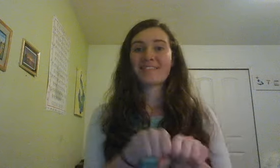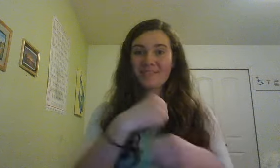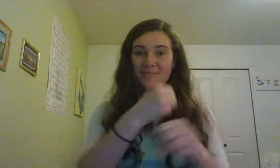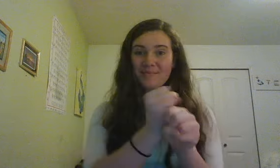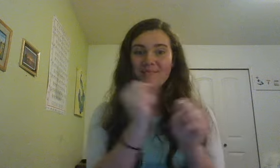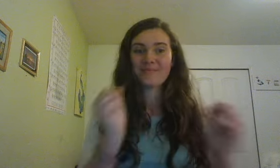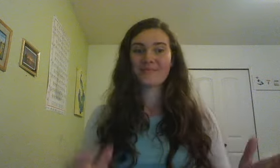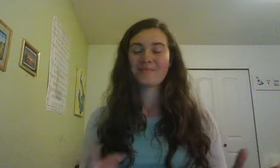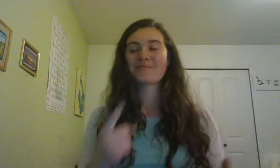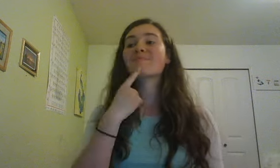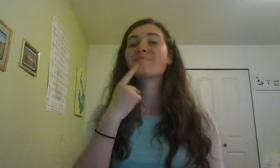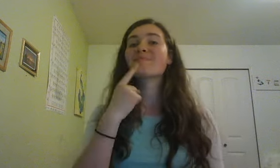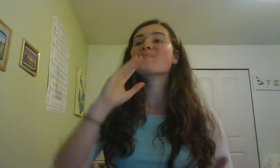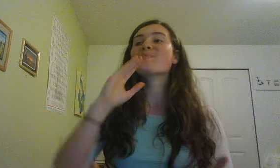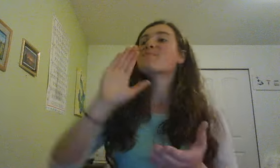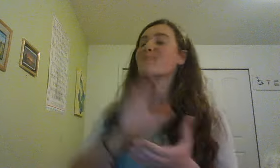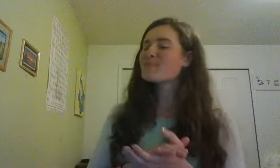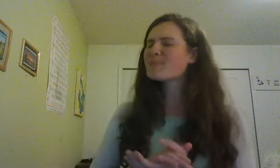One day, the shoemaker said to his wife,